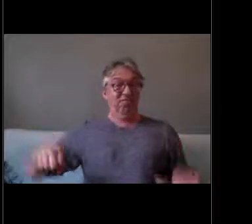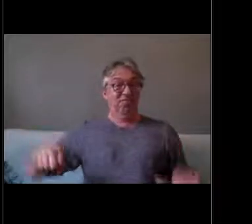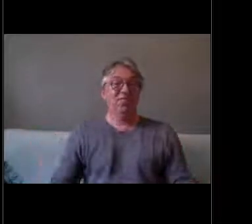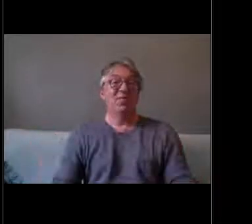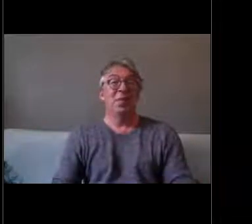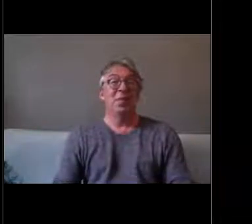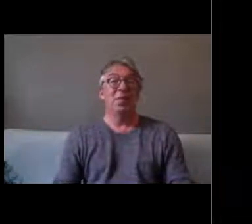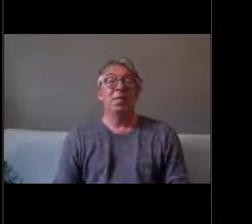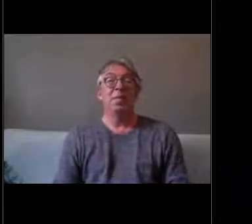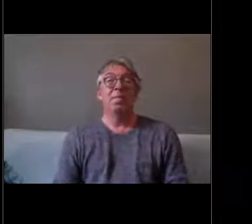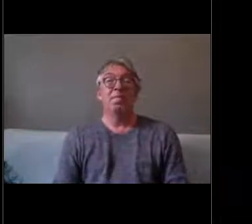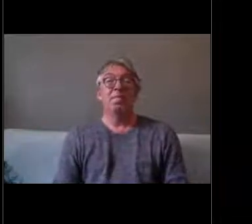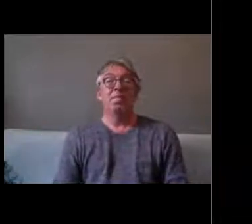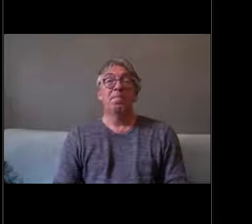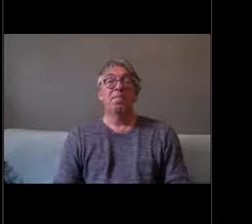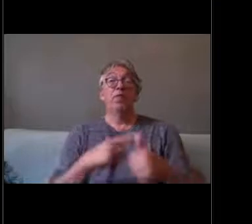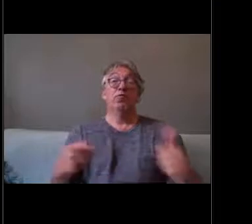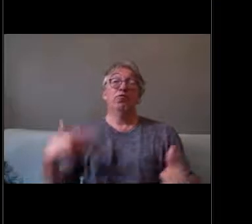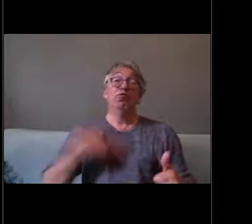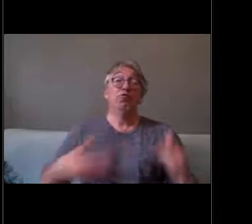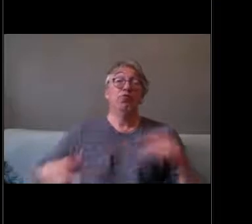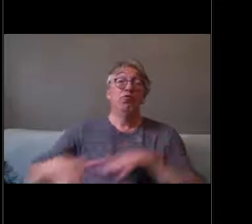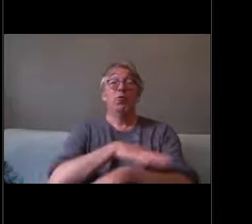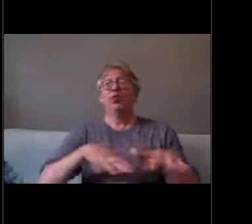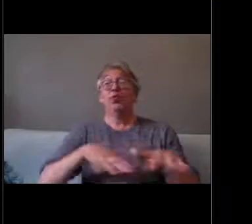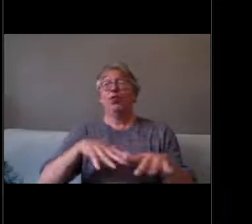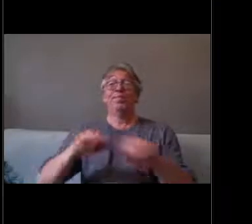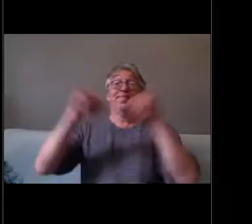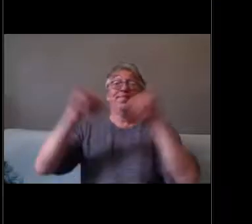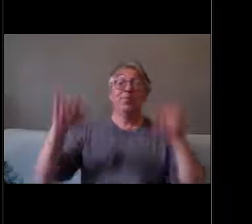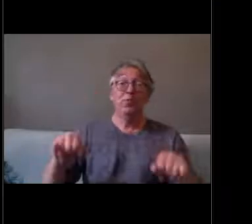These are based on different frameworks looking at the Convention again.